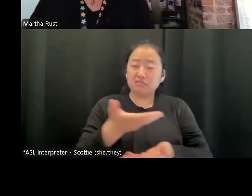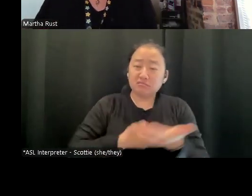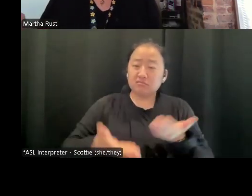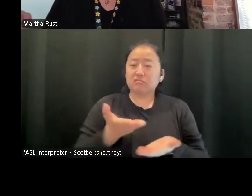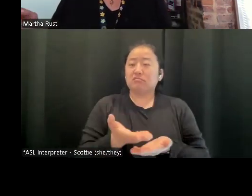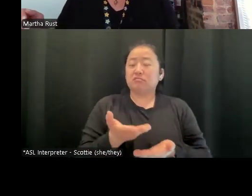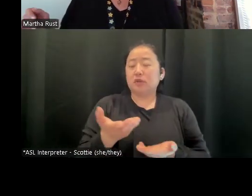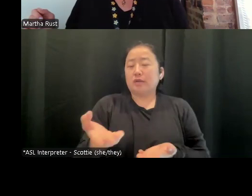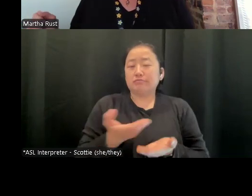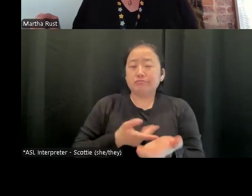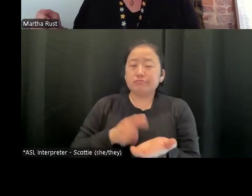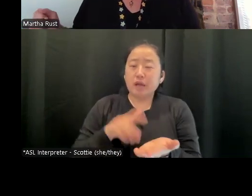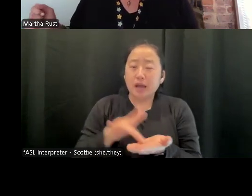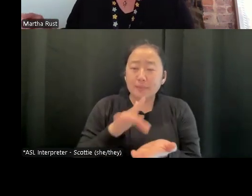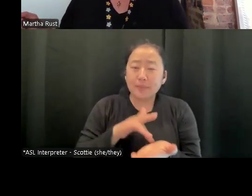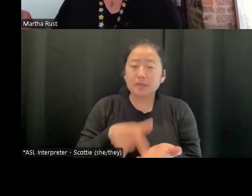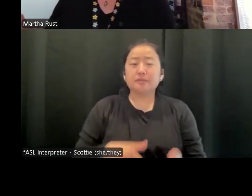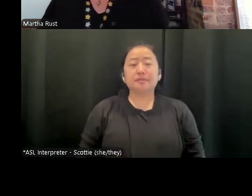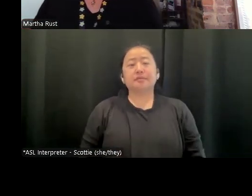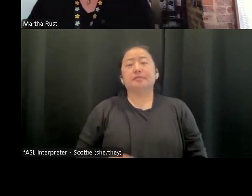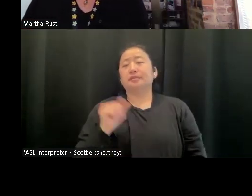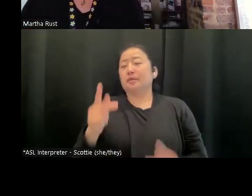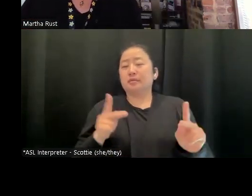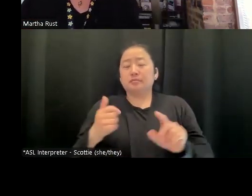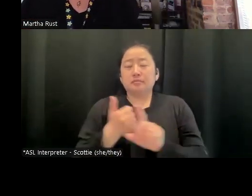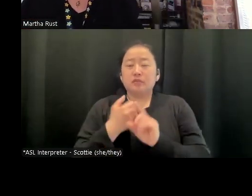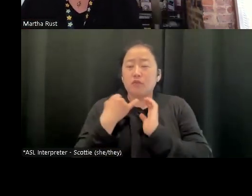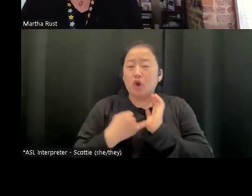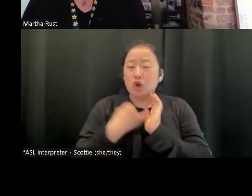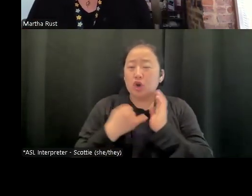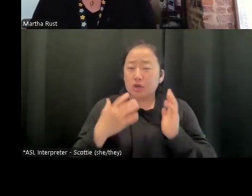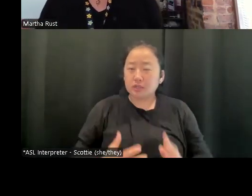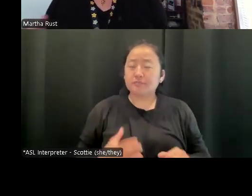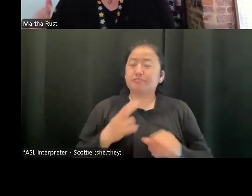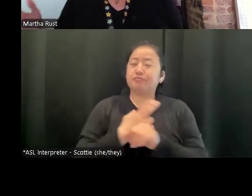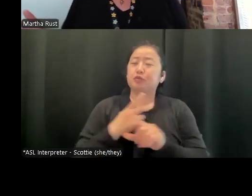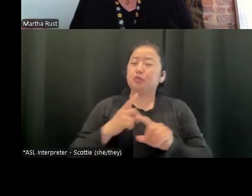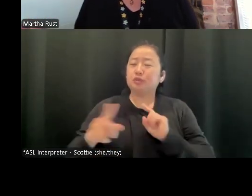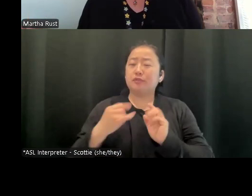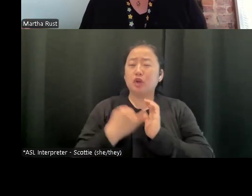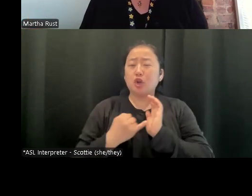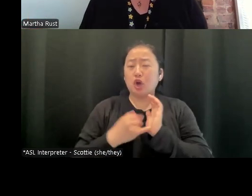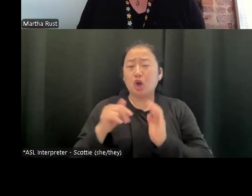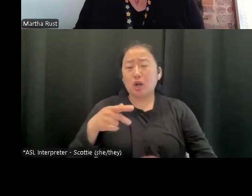I have some friends who are really amazing artists and they use different type of art apps on their